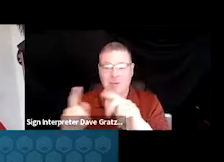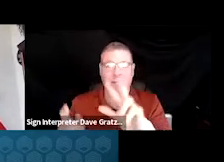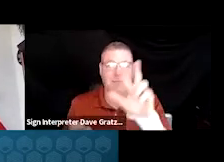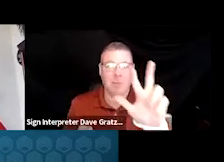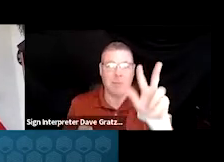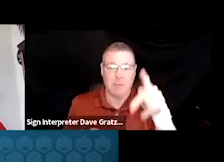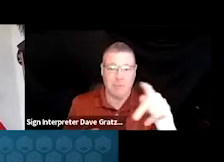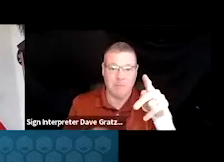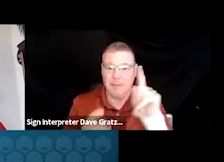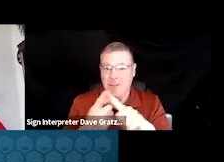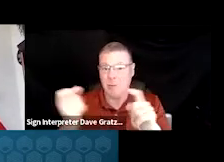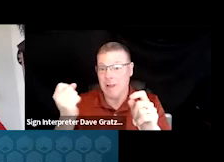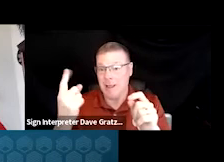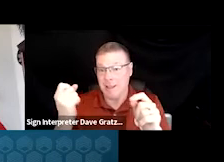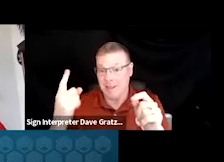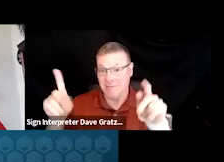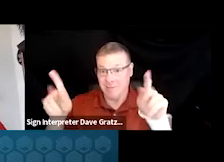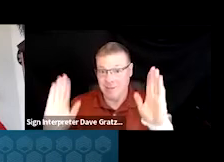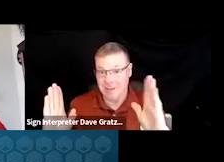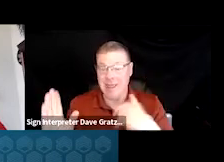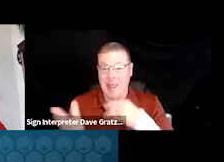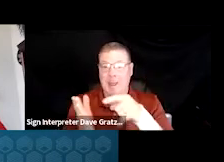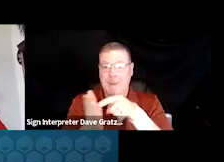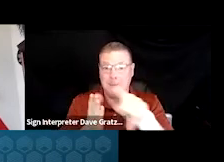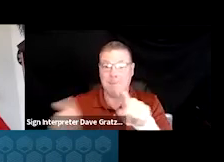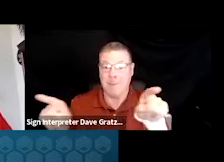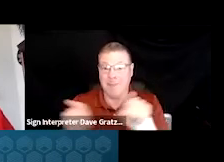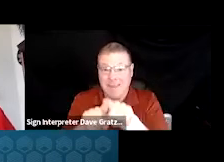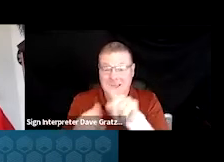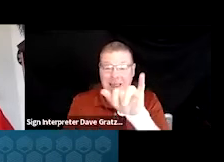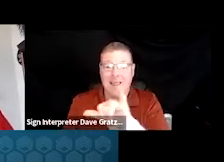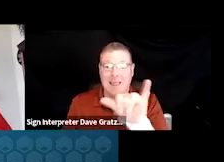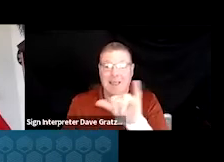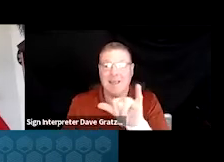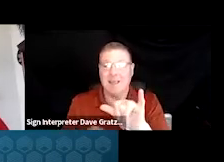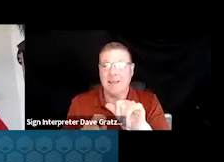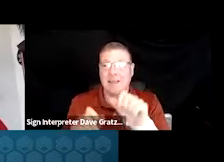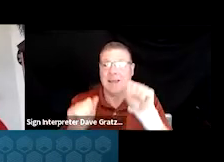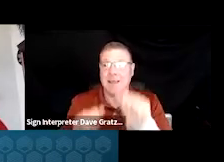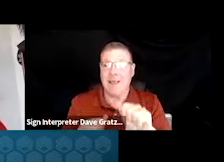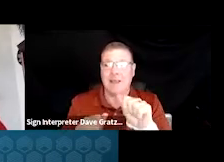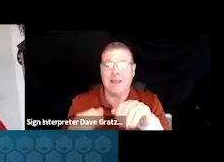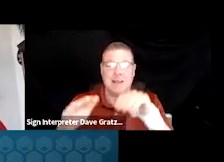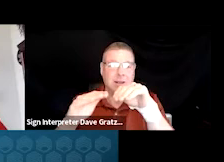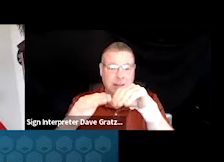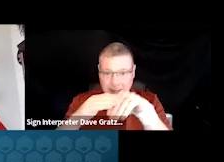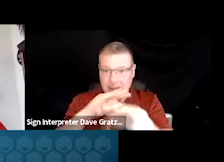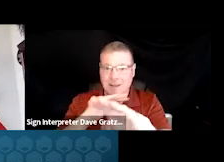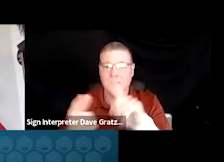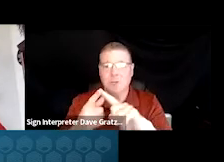to 11 P, and I pay the same as somebody who can just go in walk into one of our awesome, amazing,